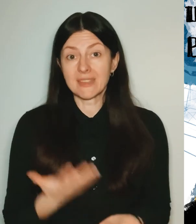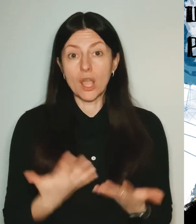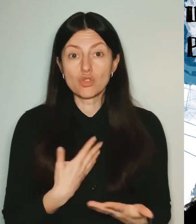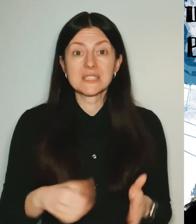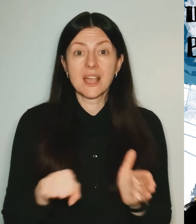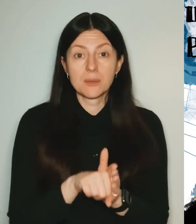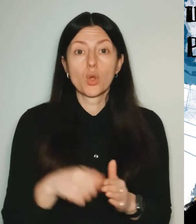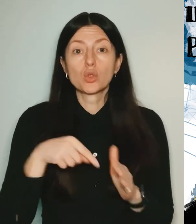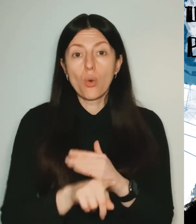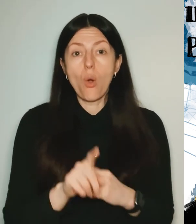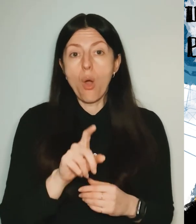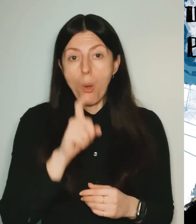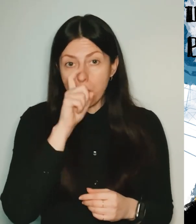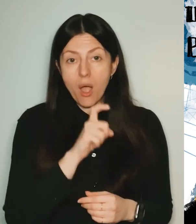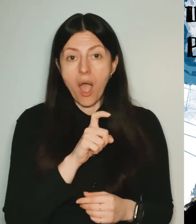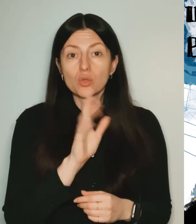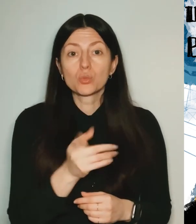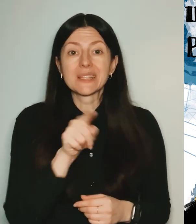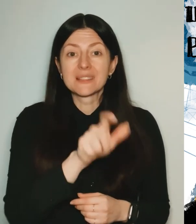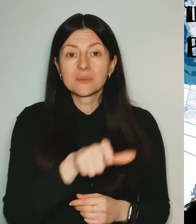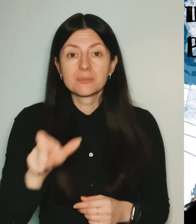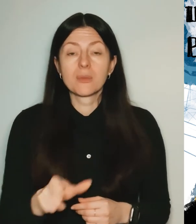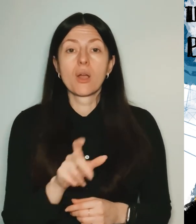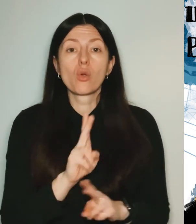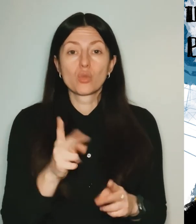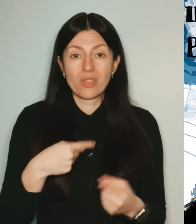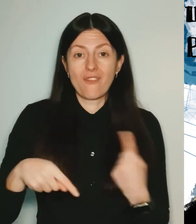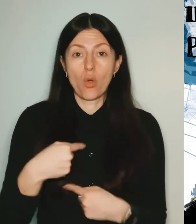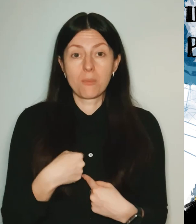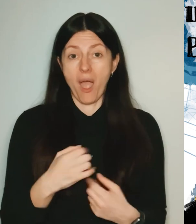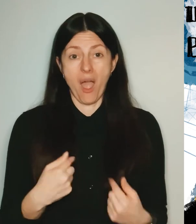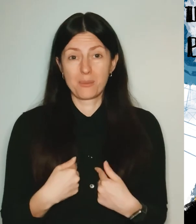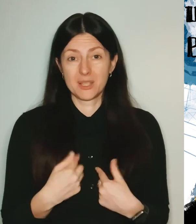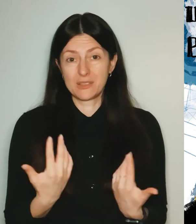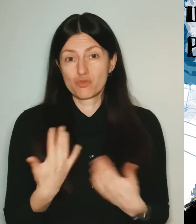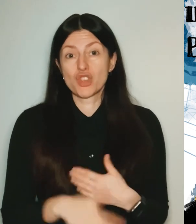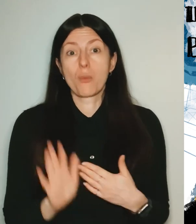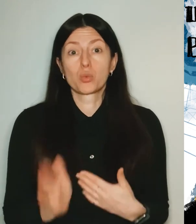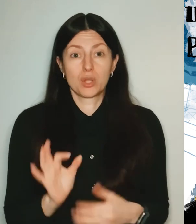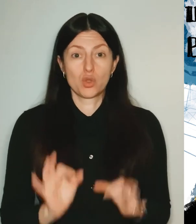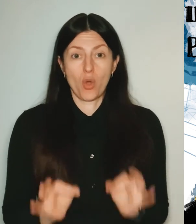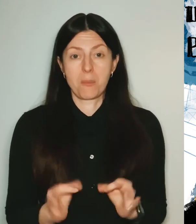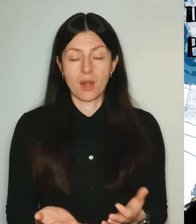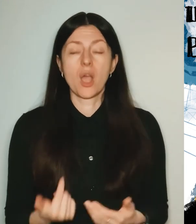If I die it’ll be bad for those around me but I’ll be fine. I think so.